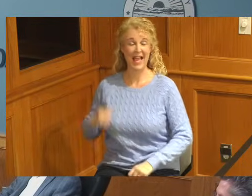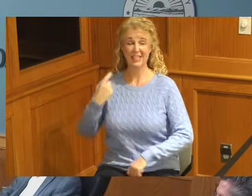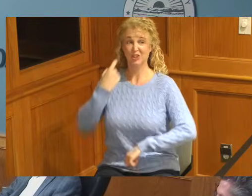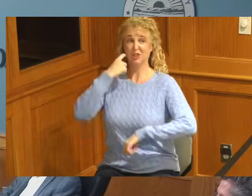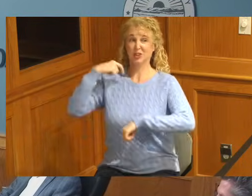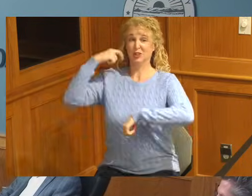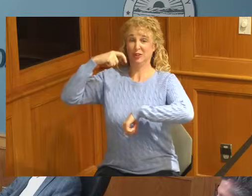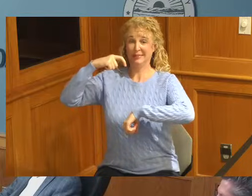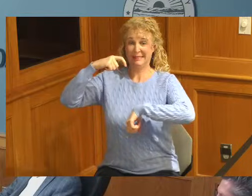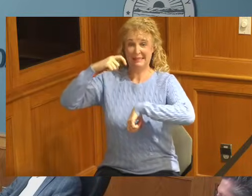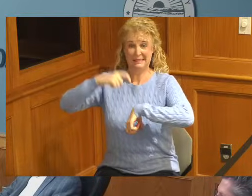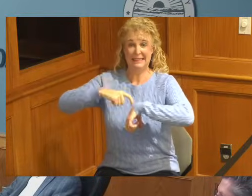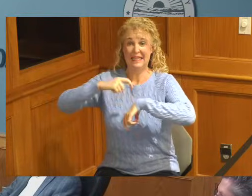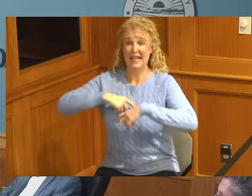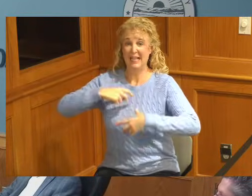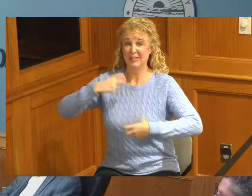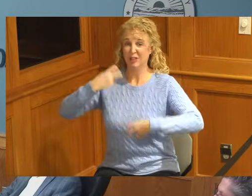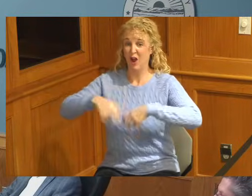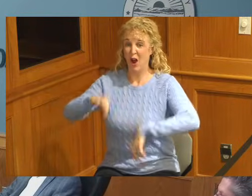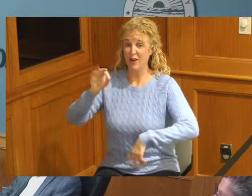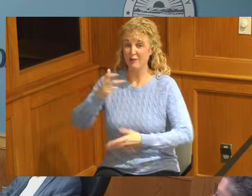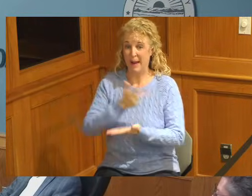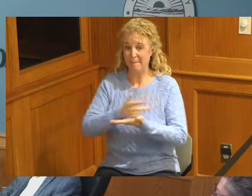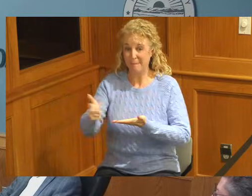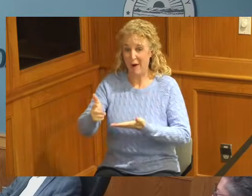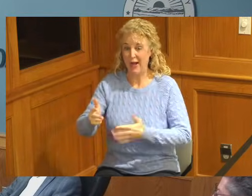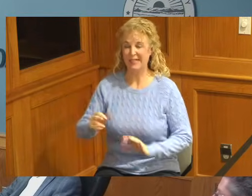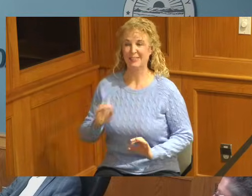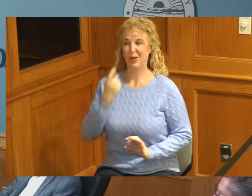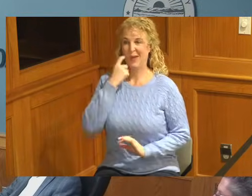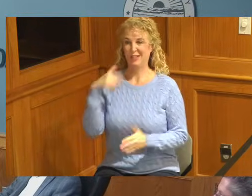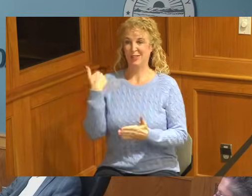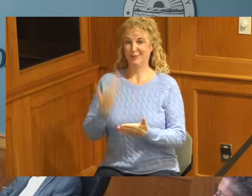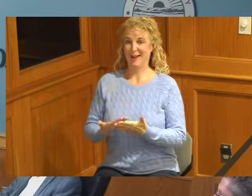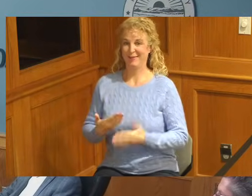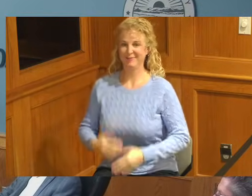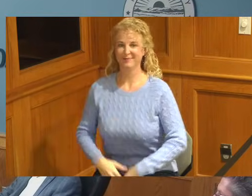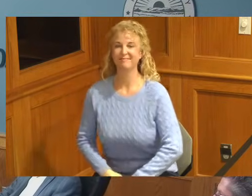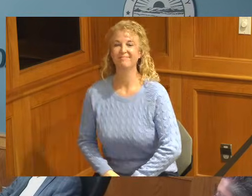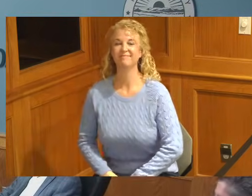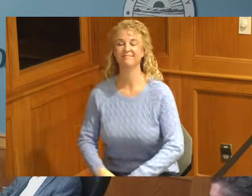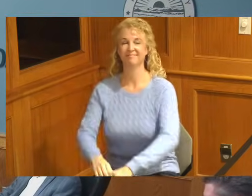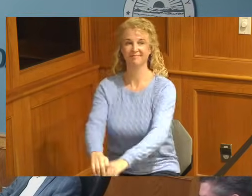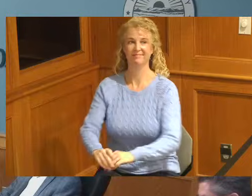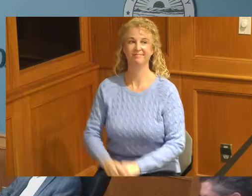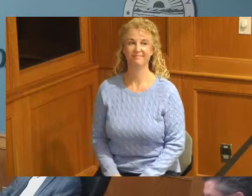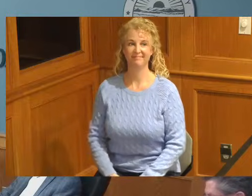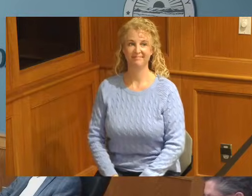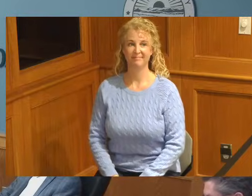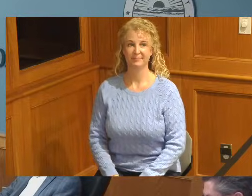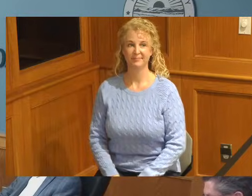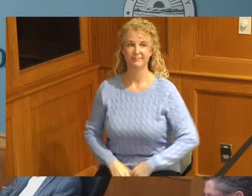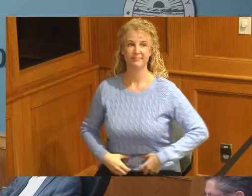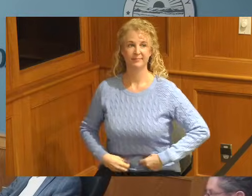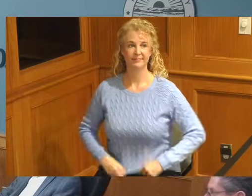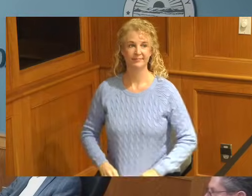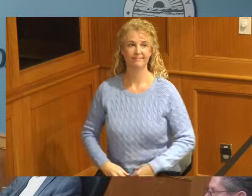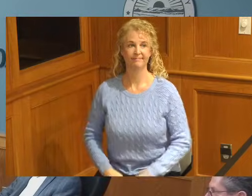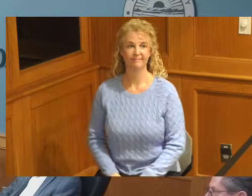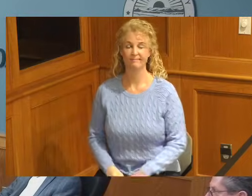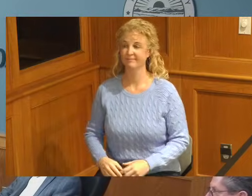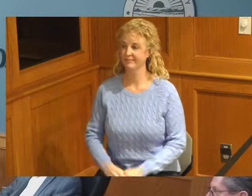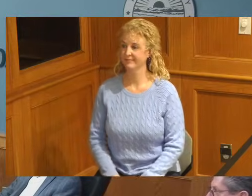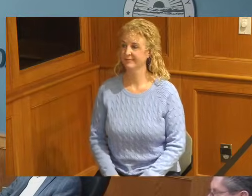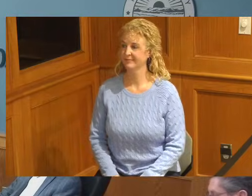hard time finding parking out there. go. thank you, Commissioners. It's always a